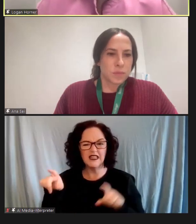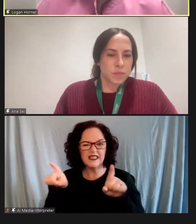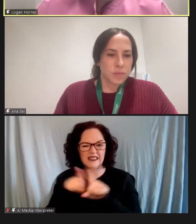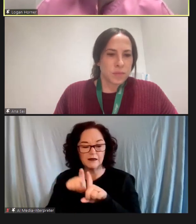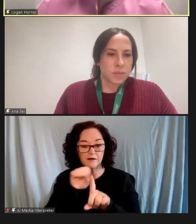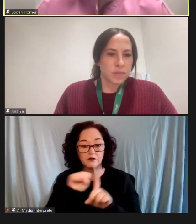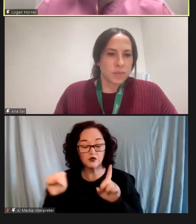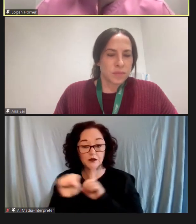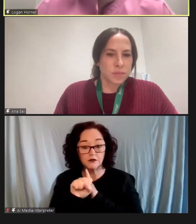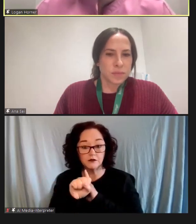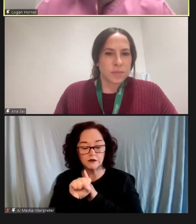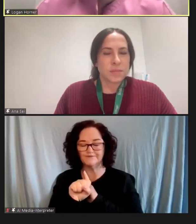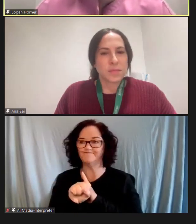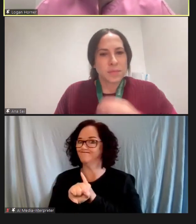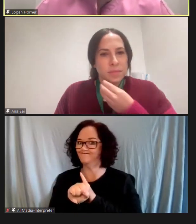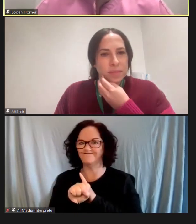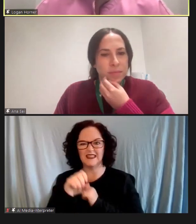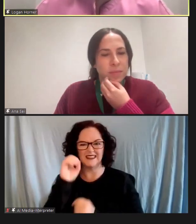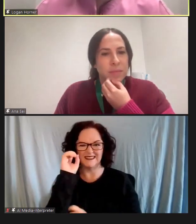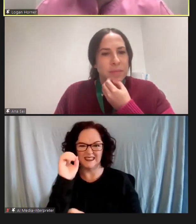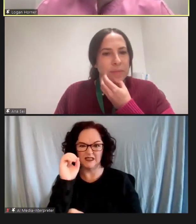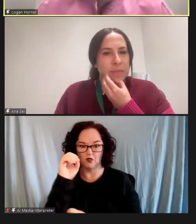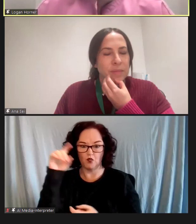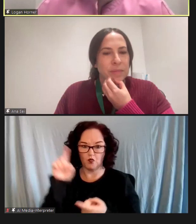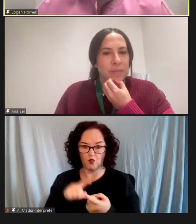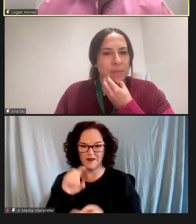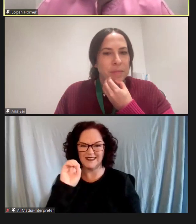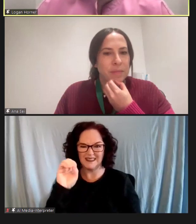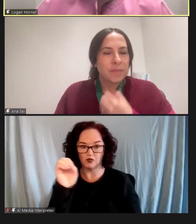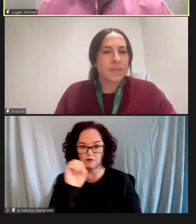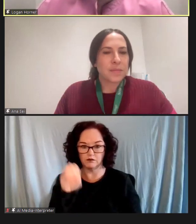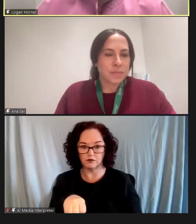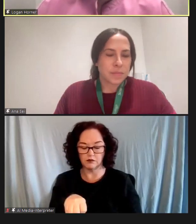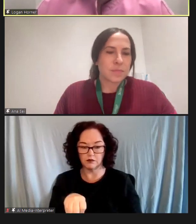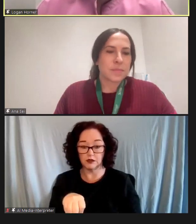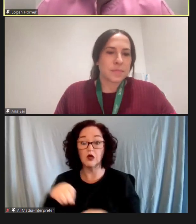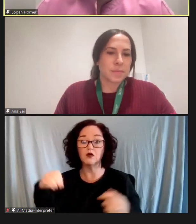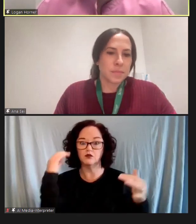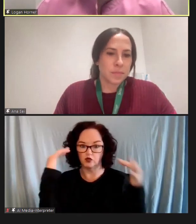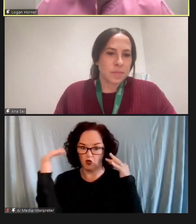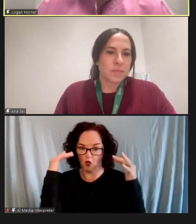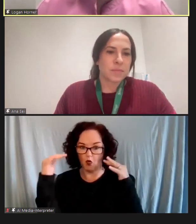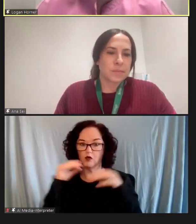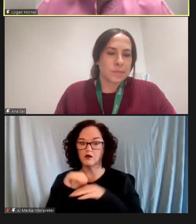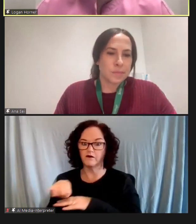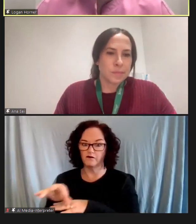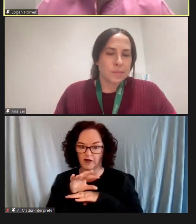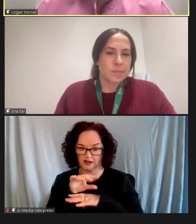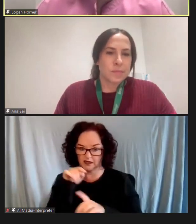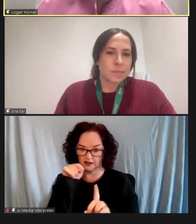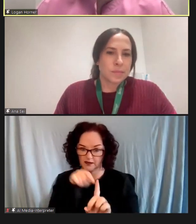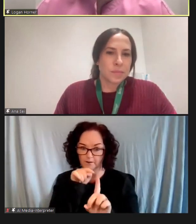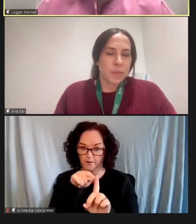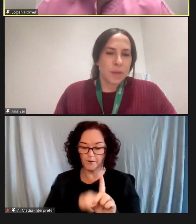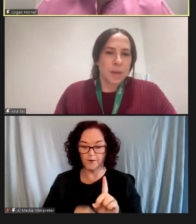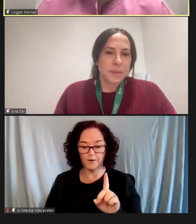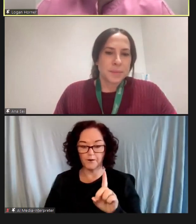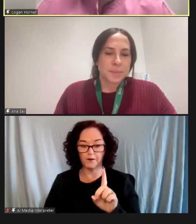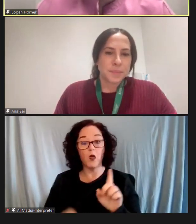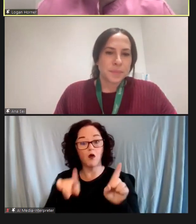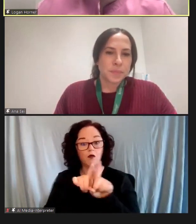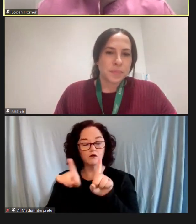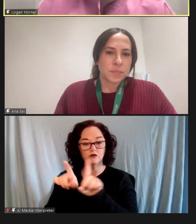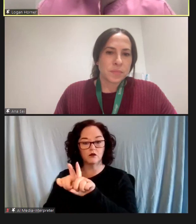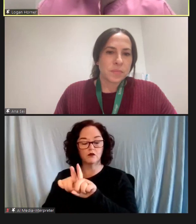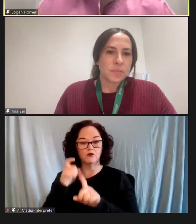0% so noise really affected him another